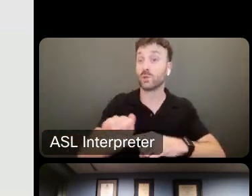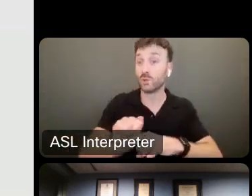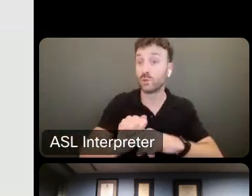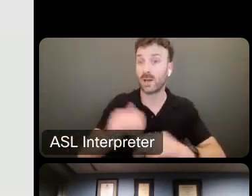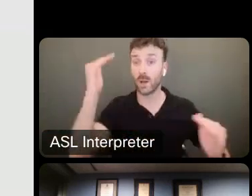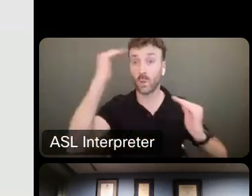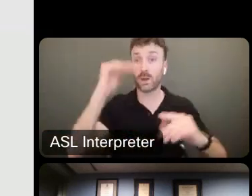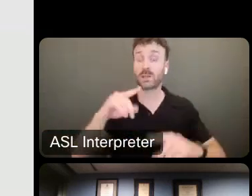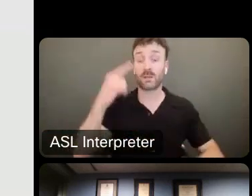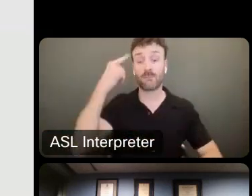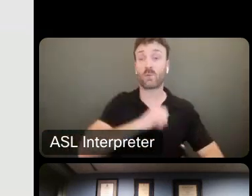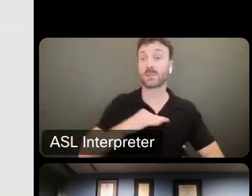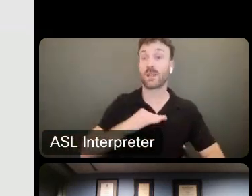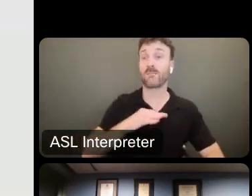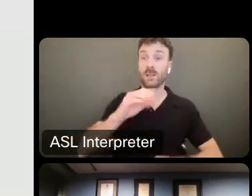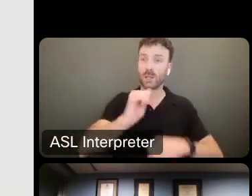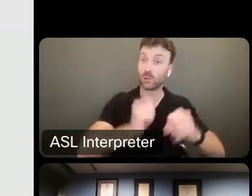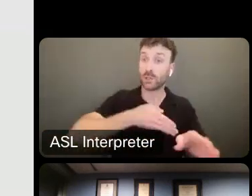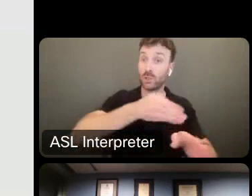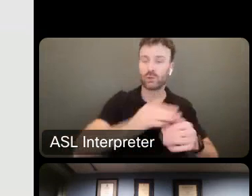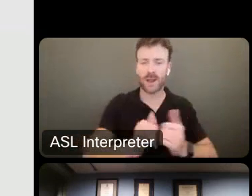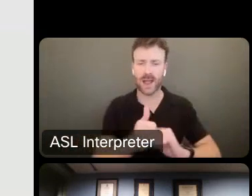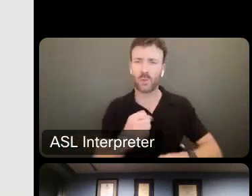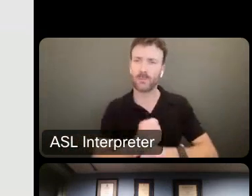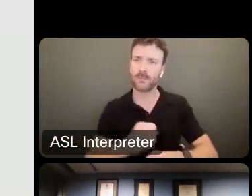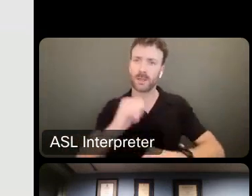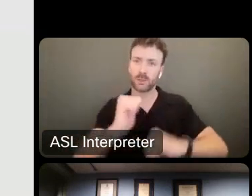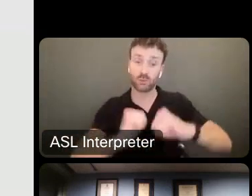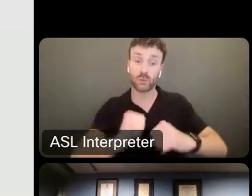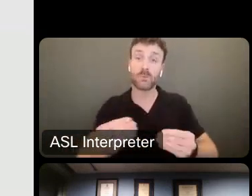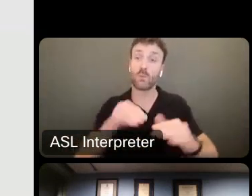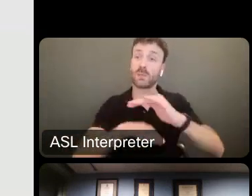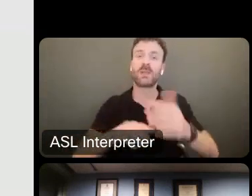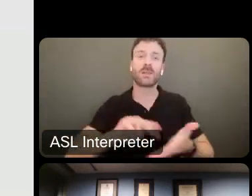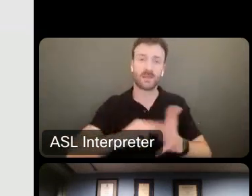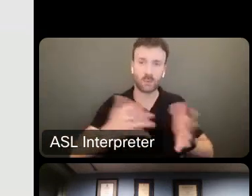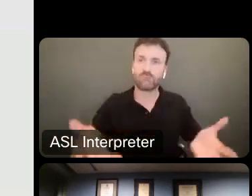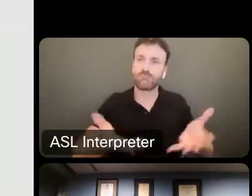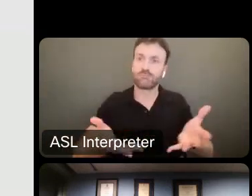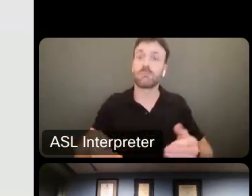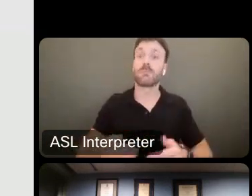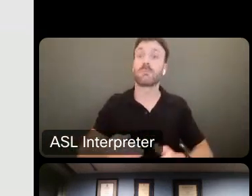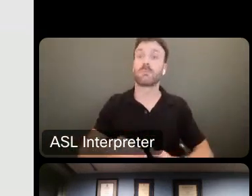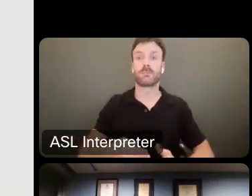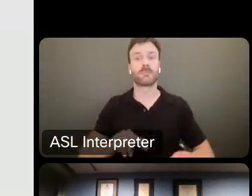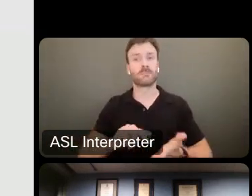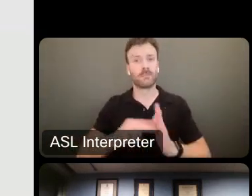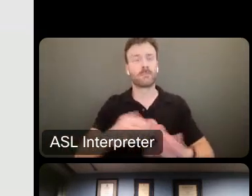make construction accessible will foster a proactive culture that recognizes this accessibility